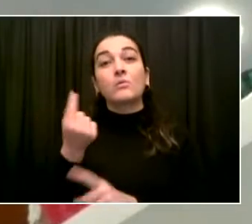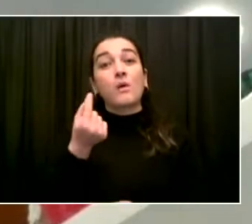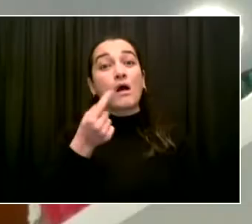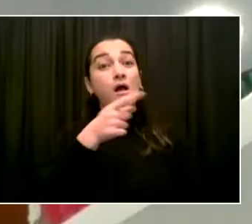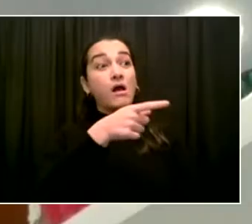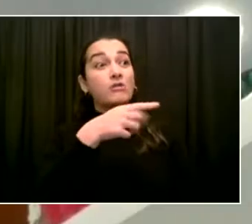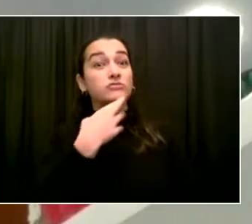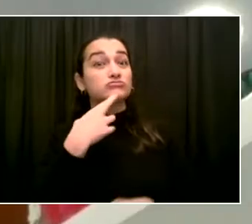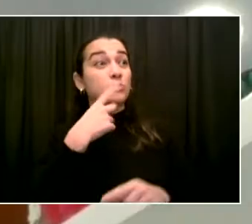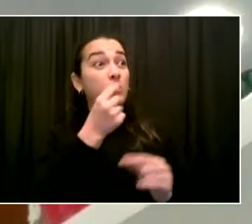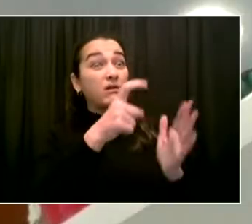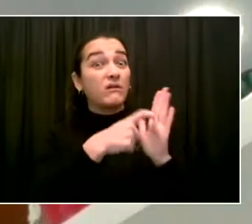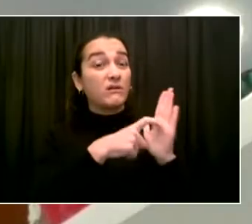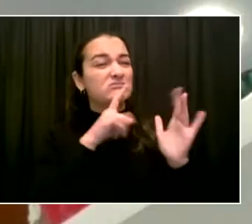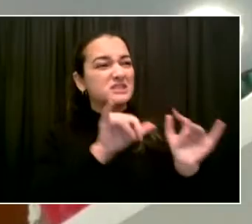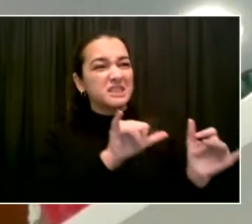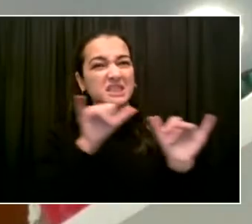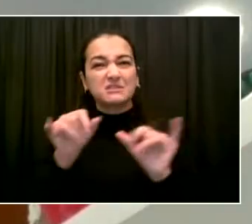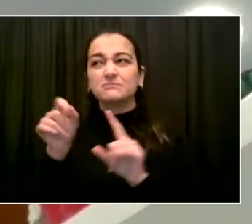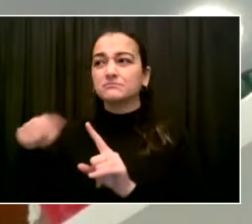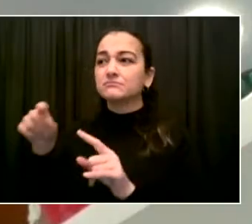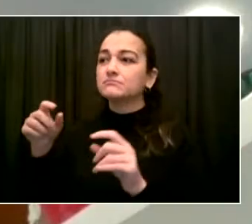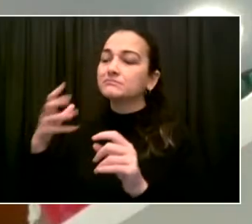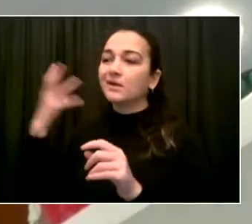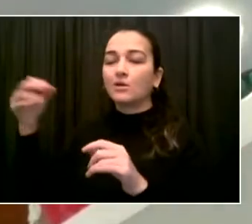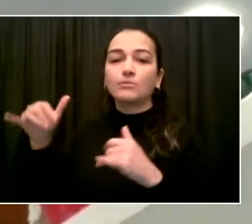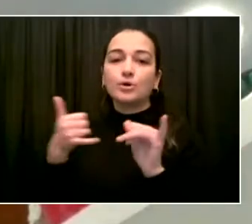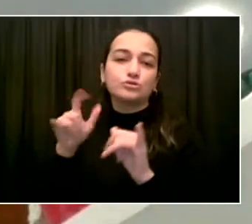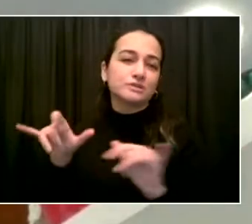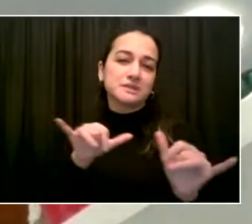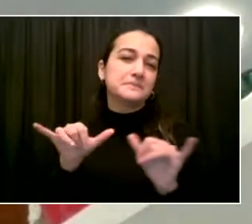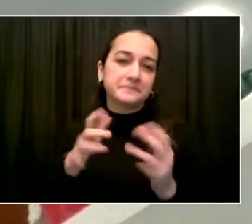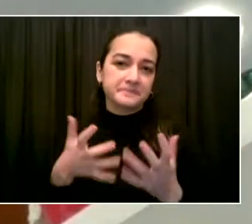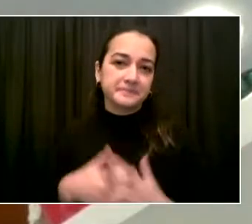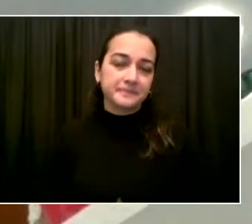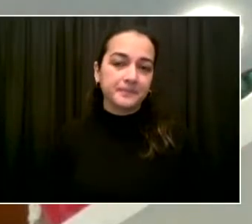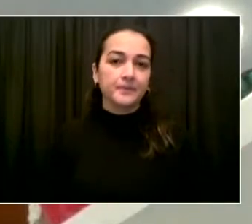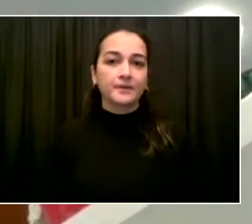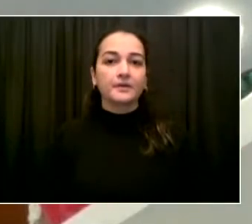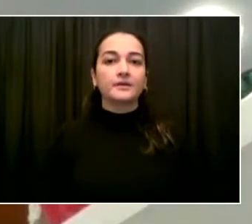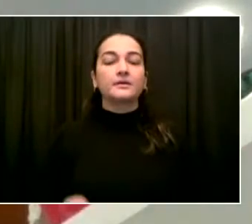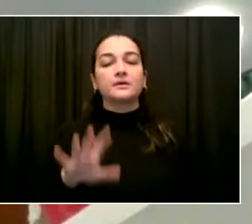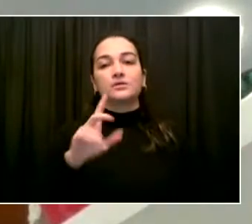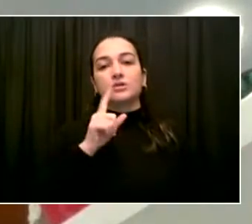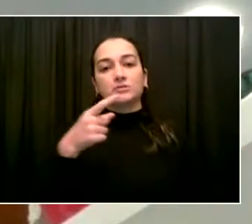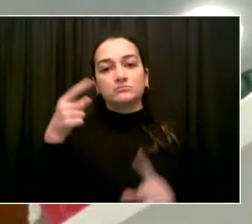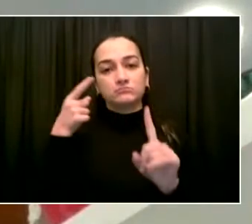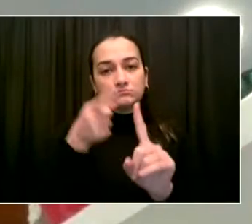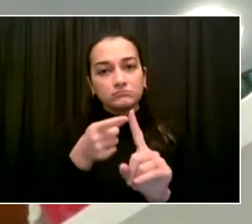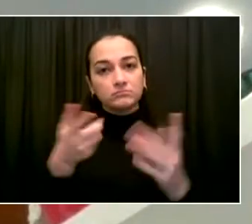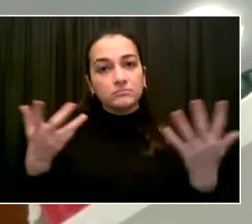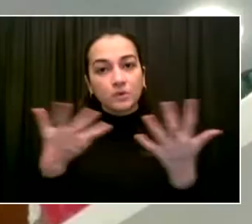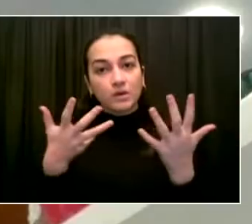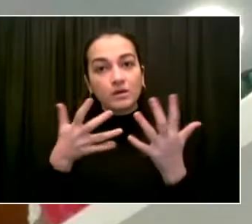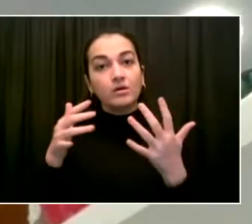EMPLOYERS TO KEEP EVERYBODY SAFE AND USE THE SAME STANDARD. REGARDLESS OF